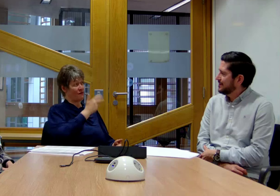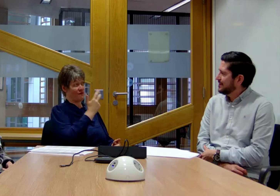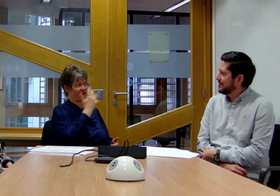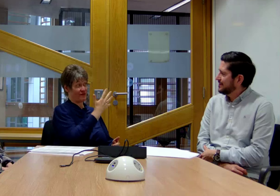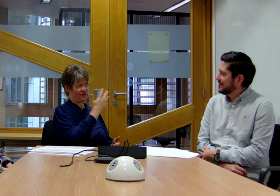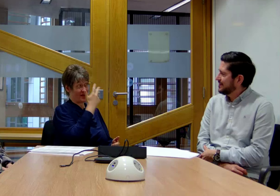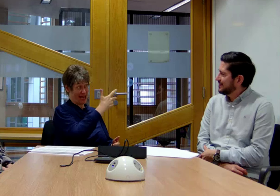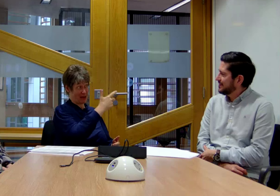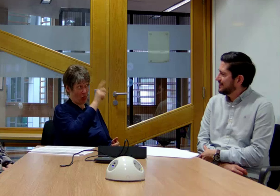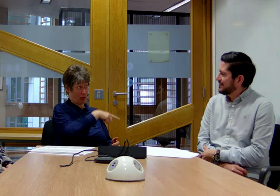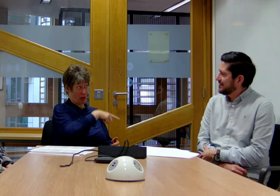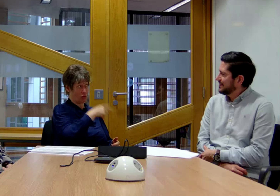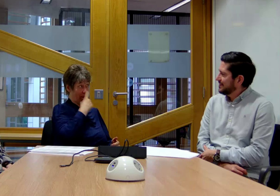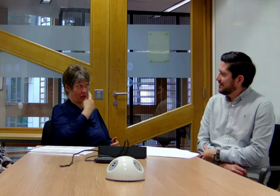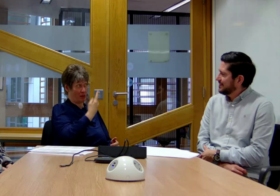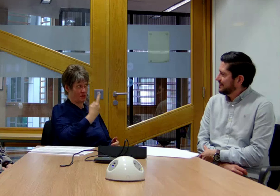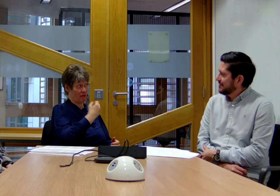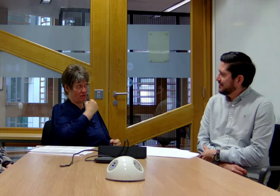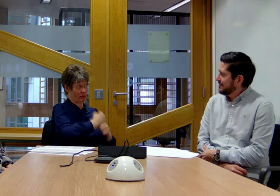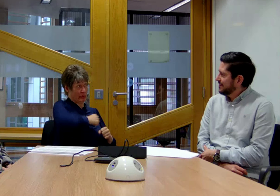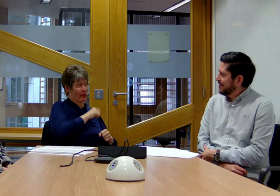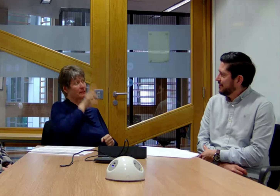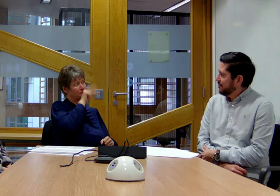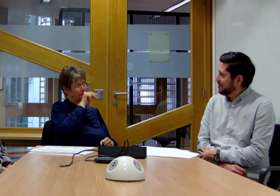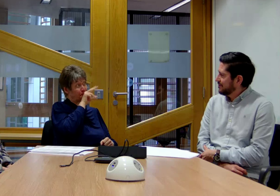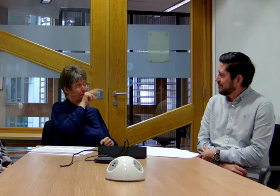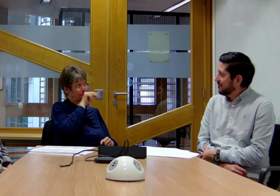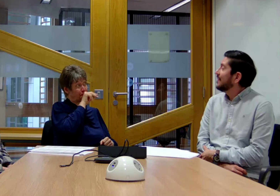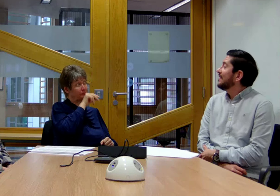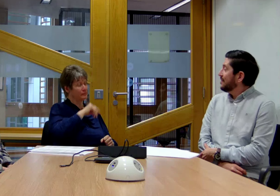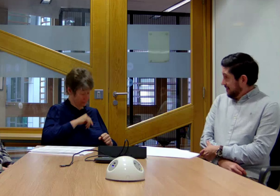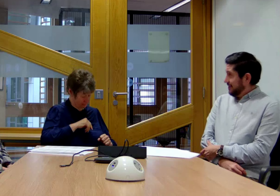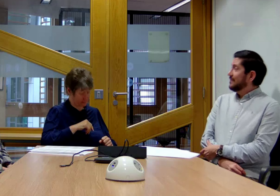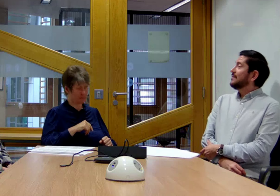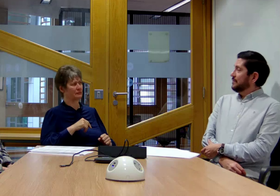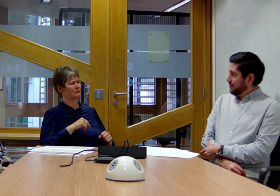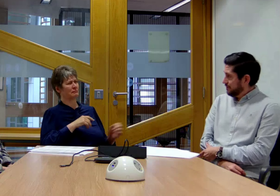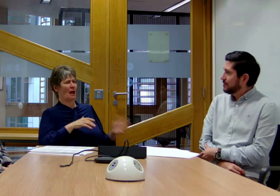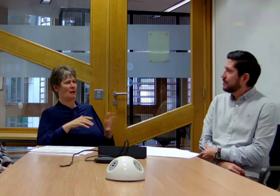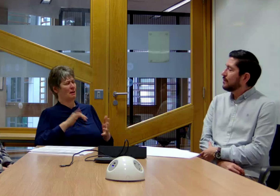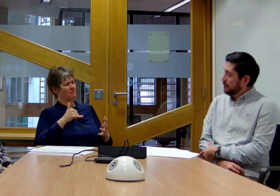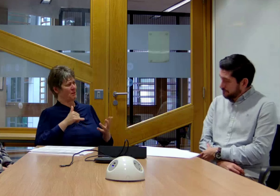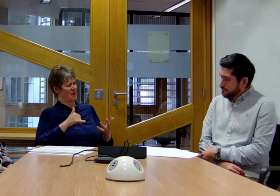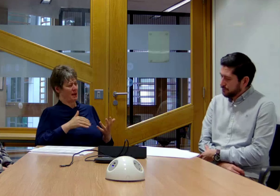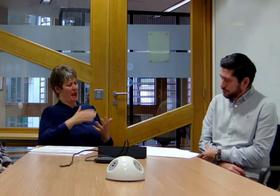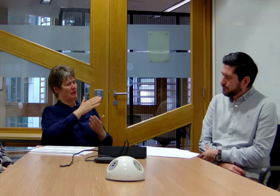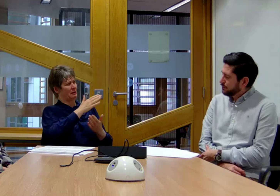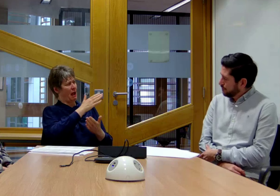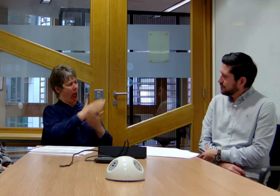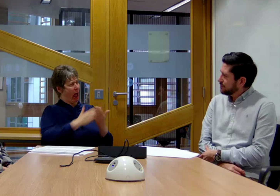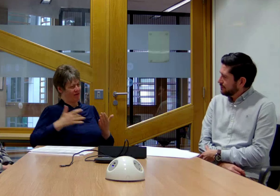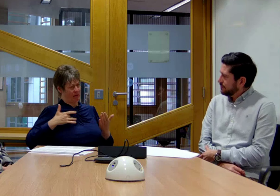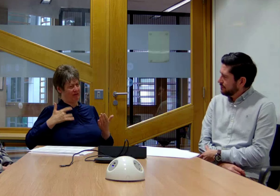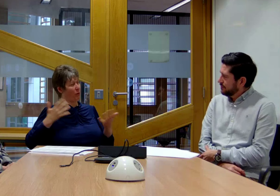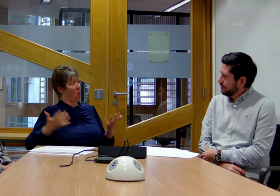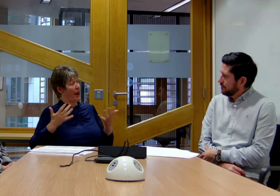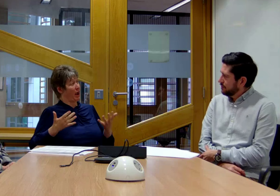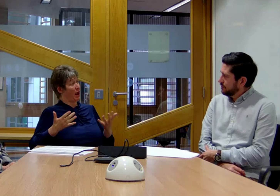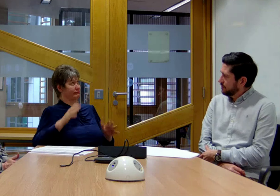about 58,000 can speak Gaelic.